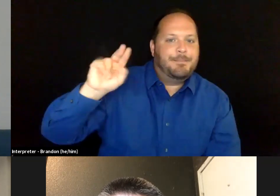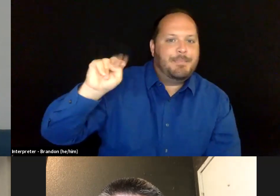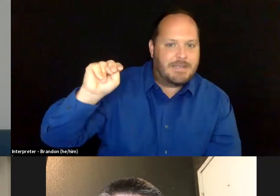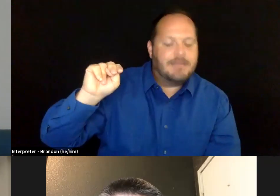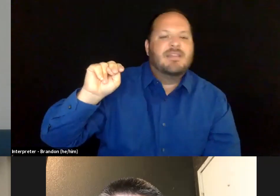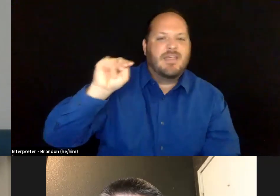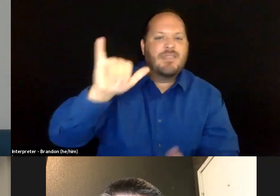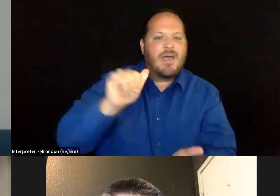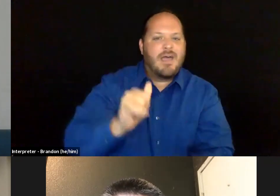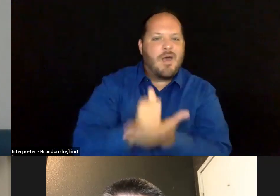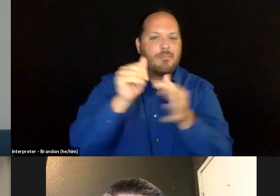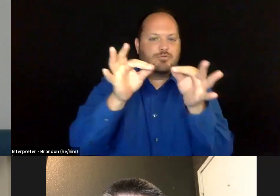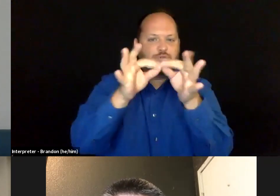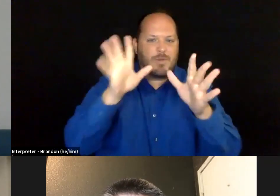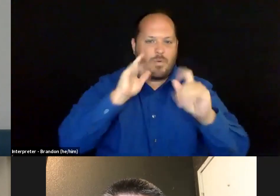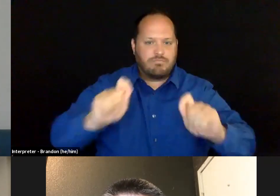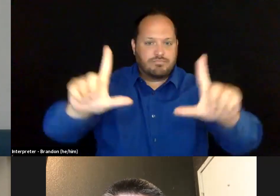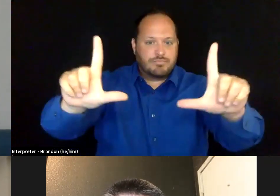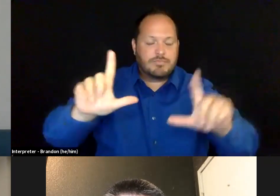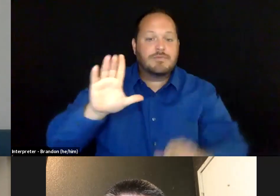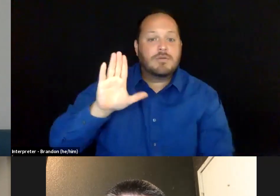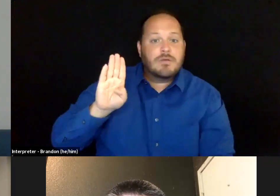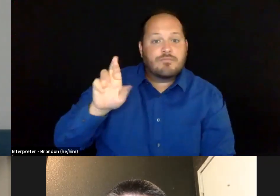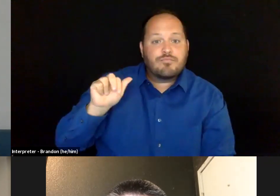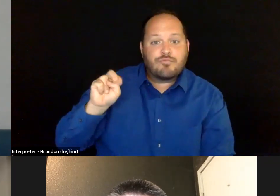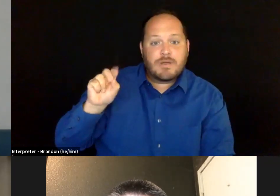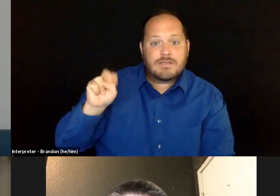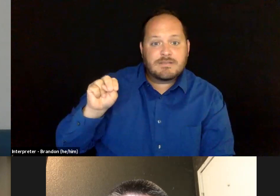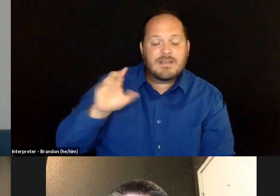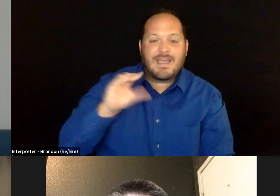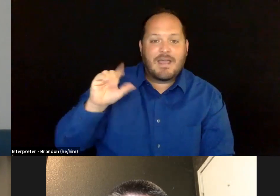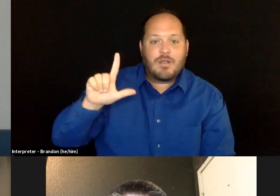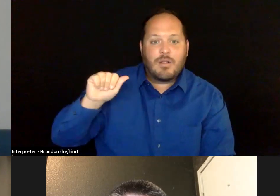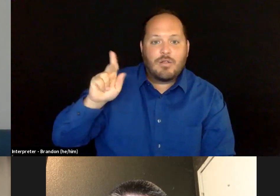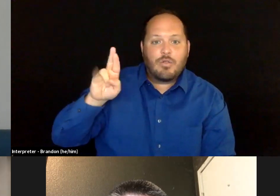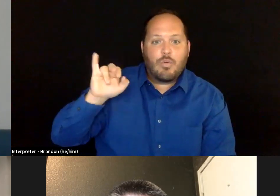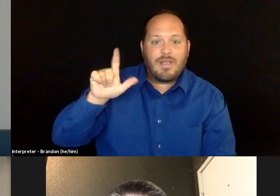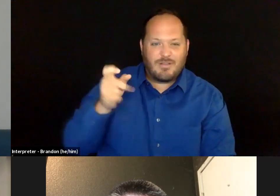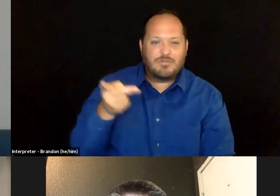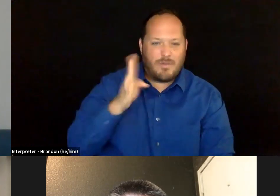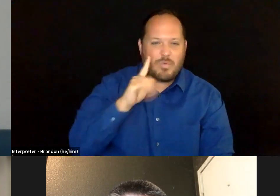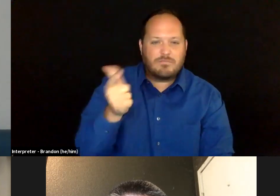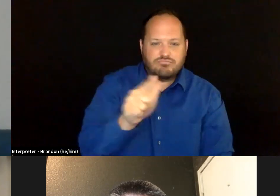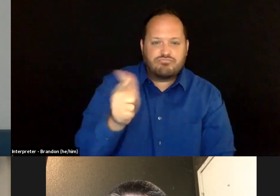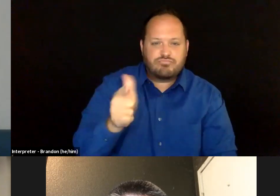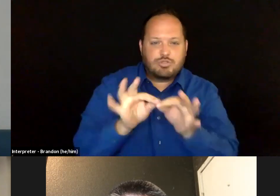The Q&A box is at the bottom of your screen, the box with a Q on it.